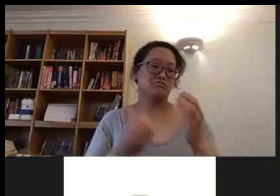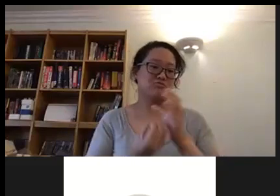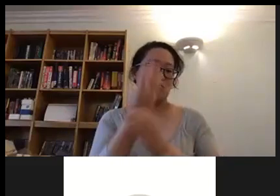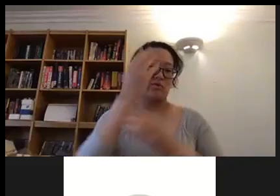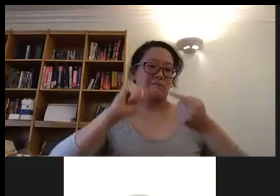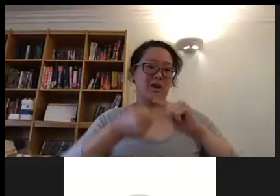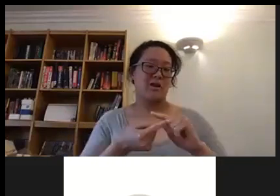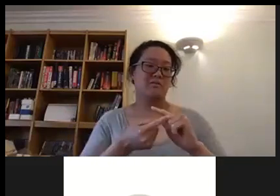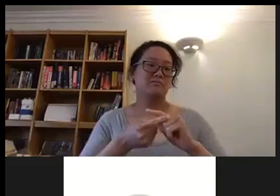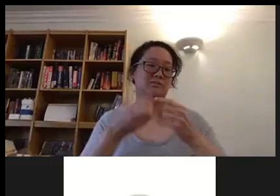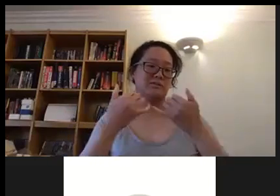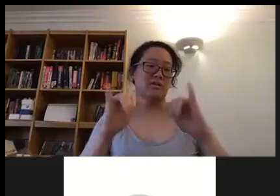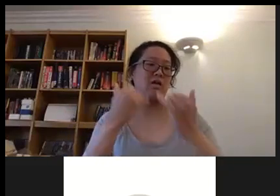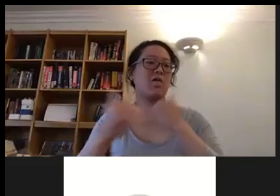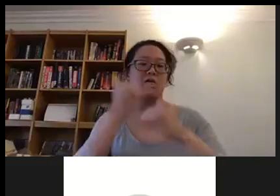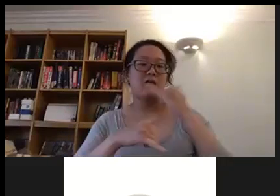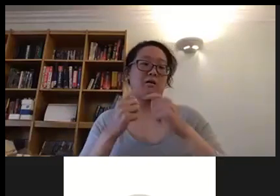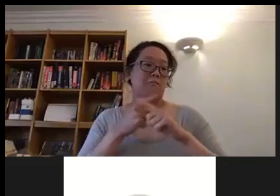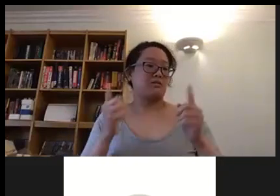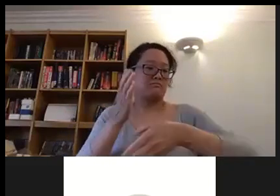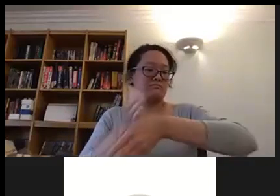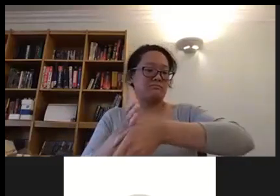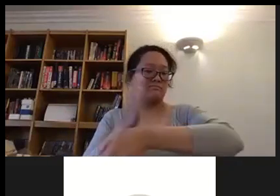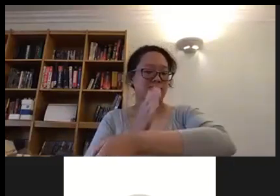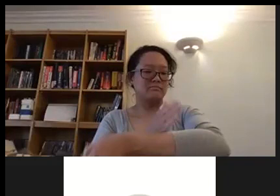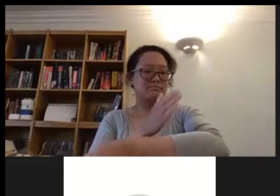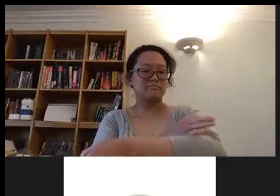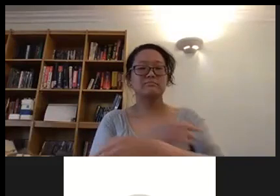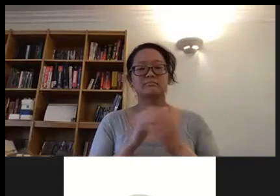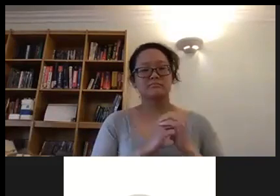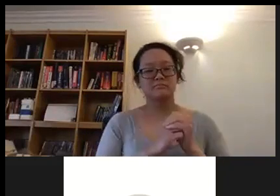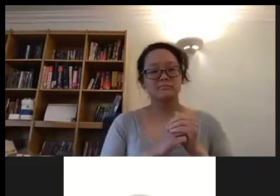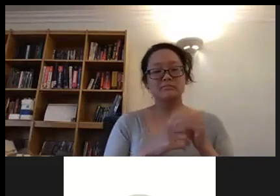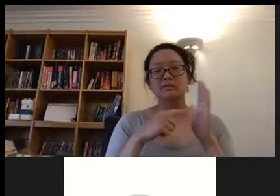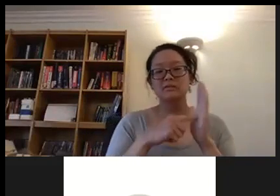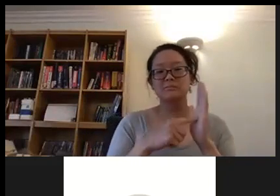The government has a lot of growth pains, a lot of -- they're proving that there's been